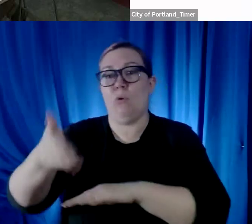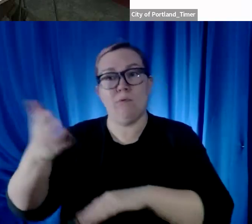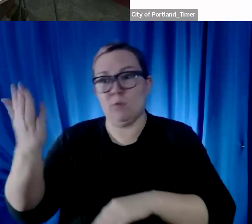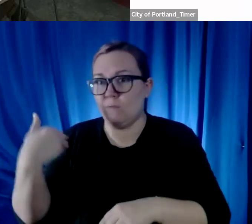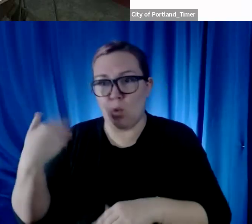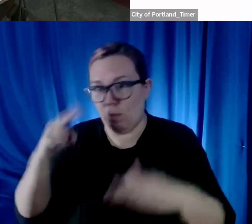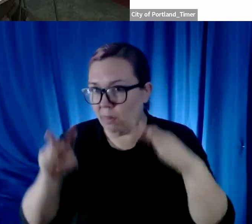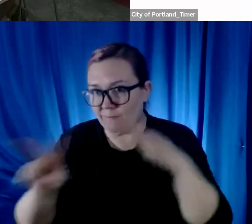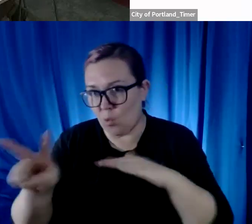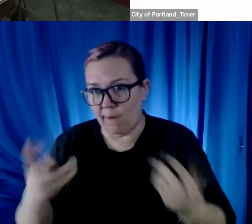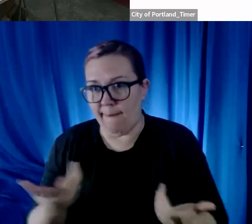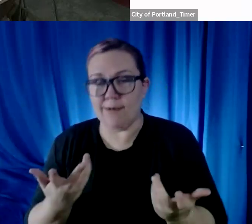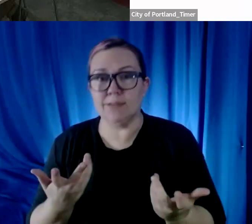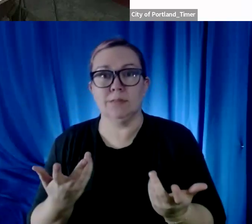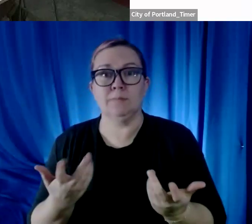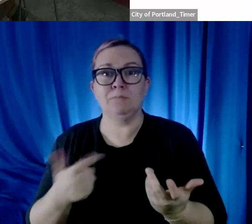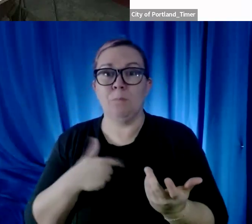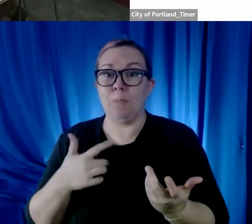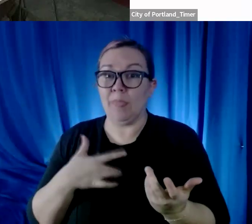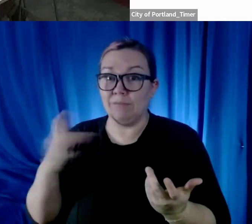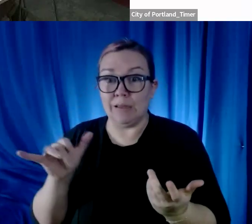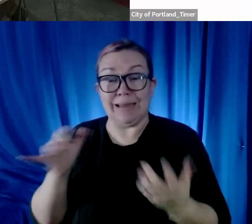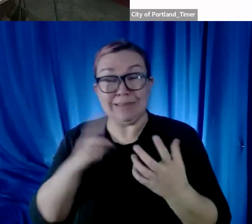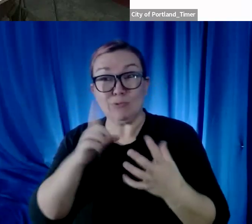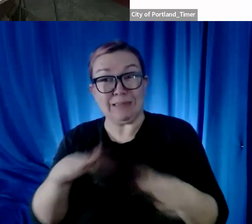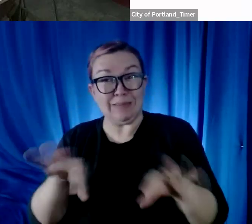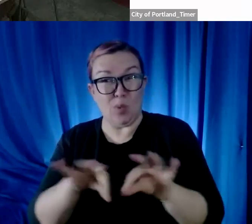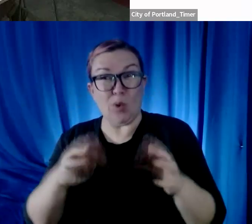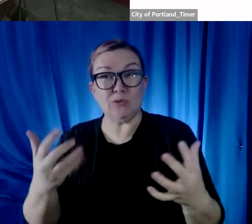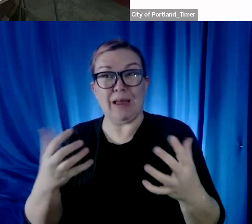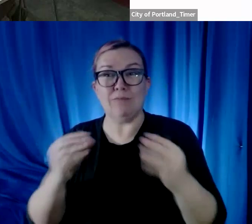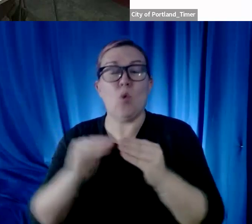So I feel like it's important to put that in a lot of context.